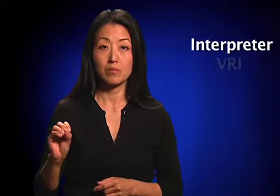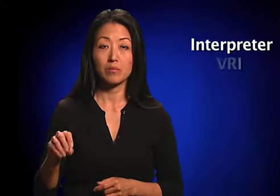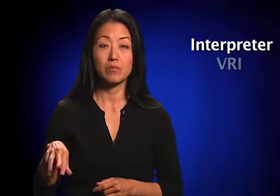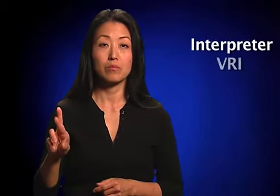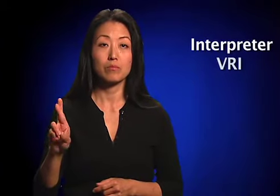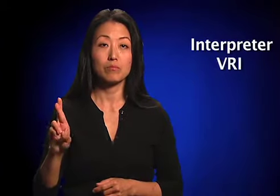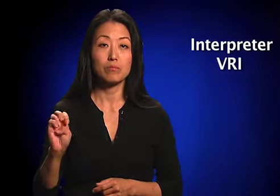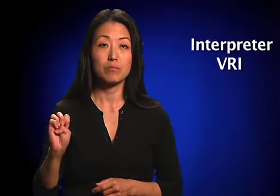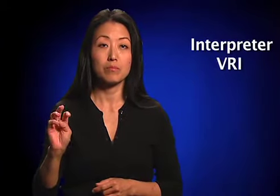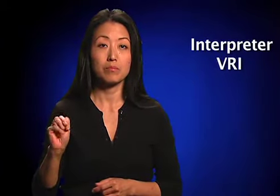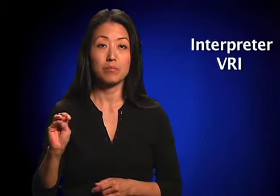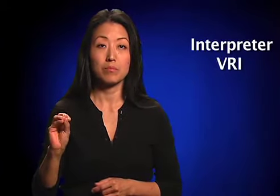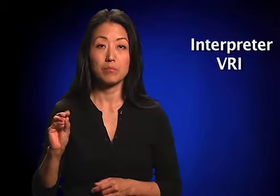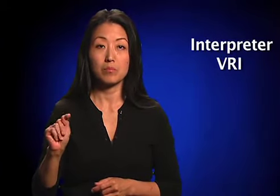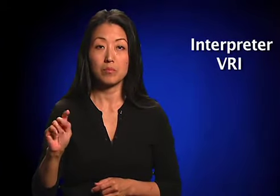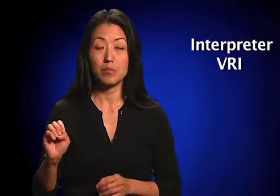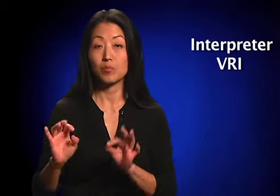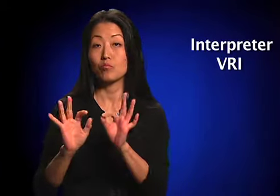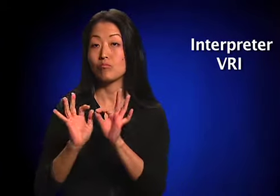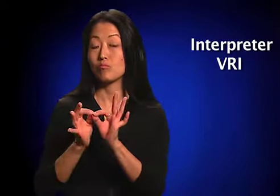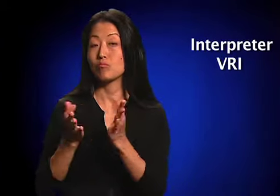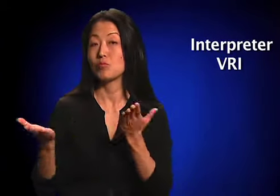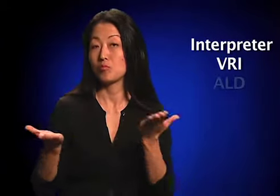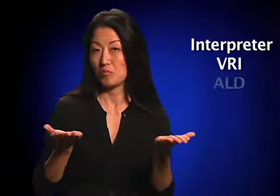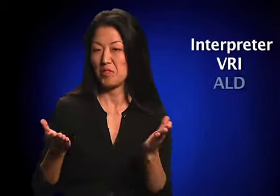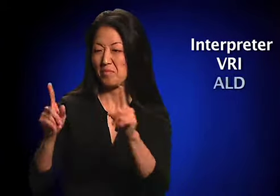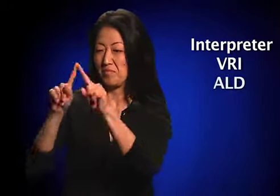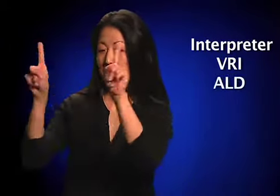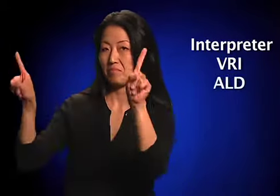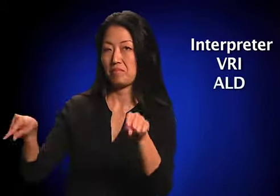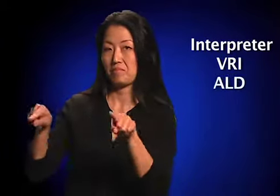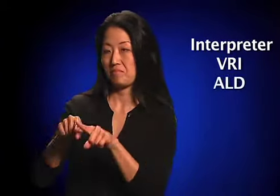it can contact a video remote interpreting service,